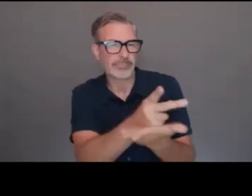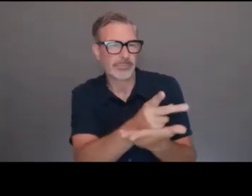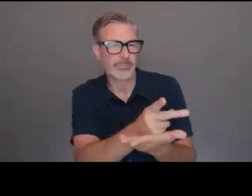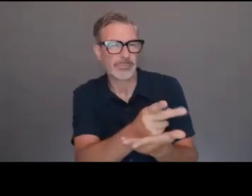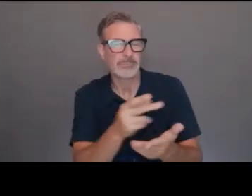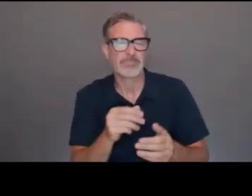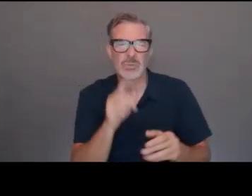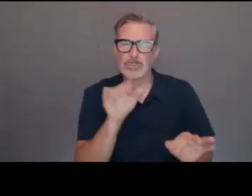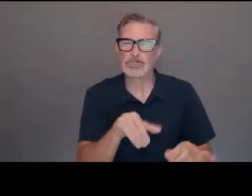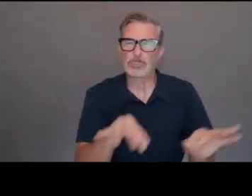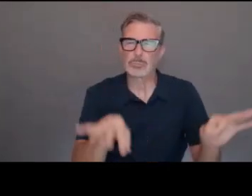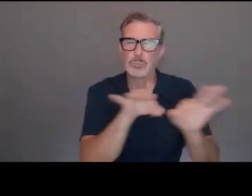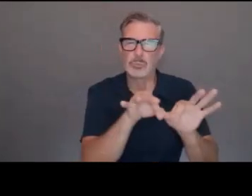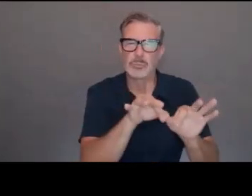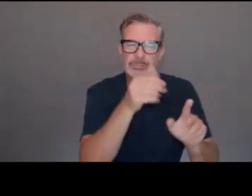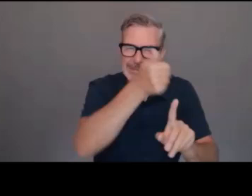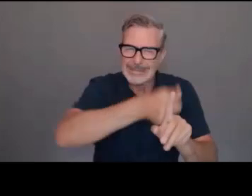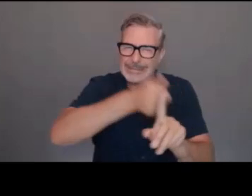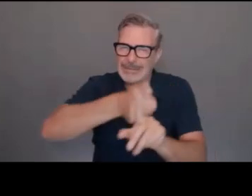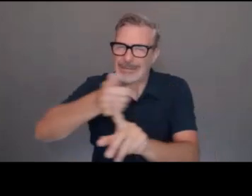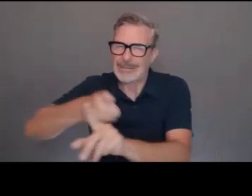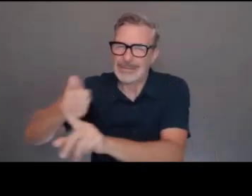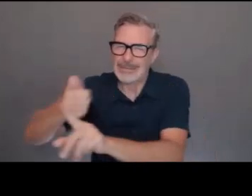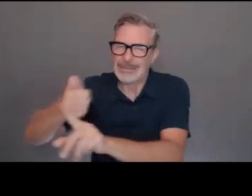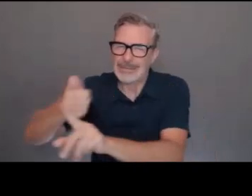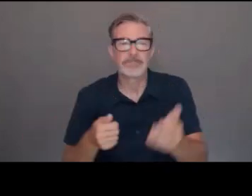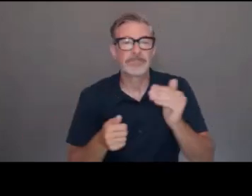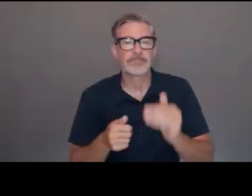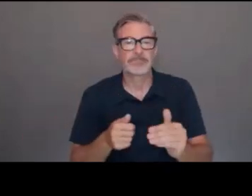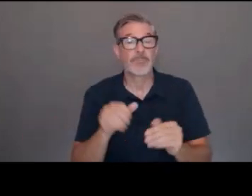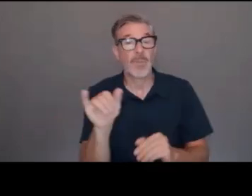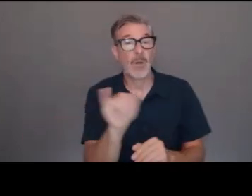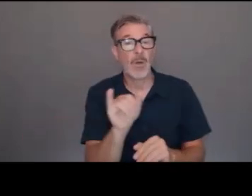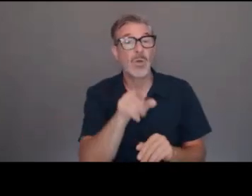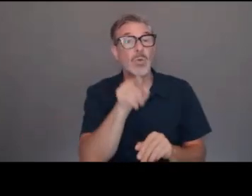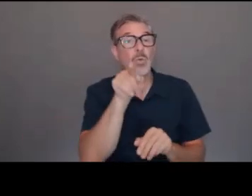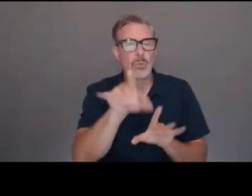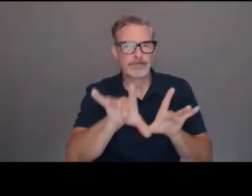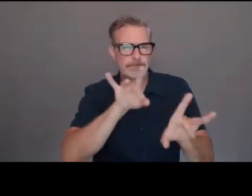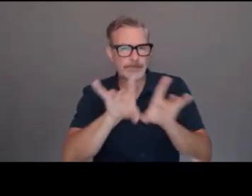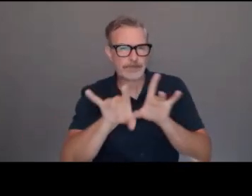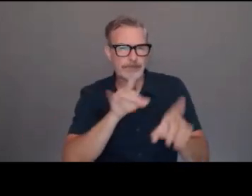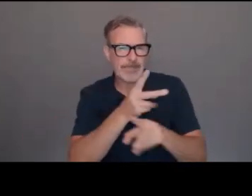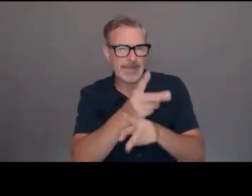I mentioned earlier curating carefully, so selecting support material with a purpose,